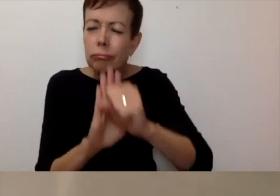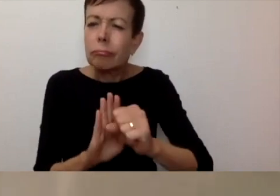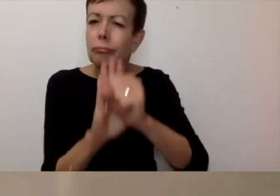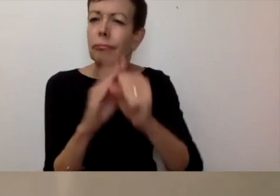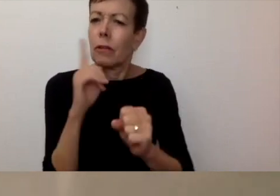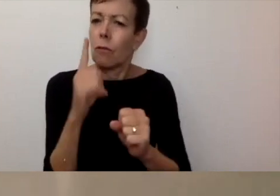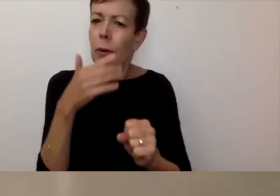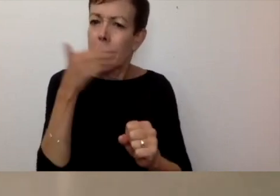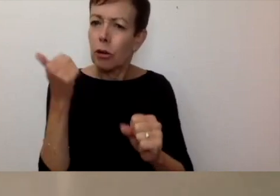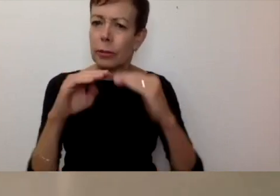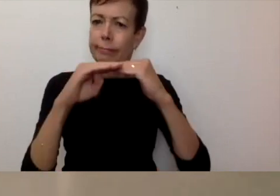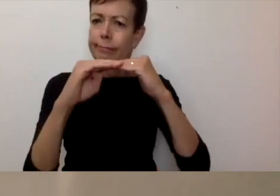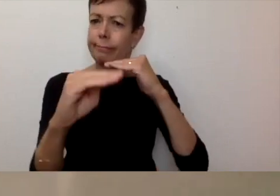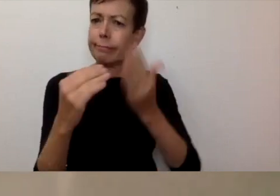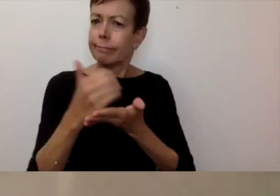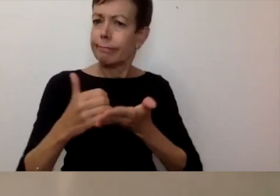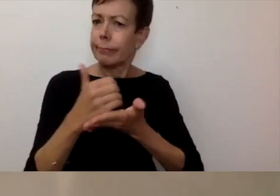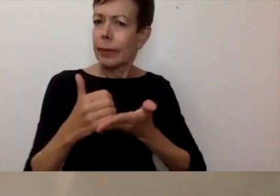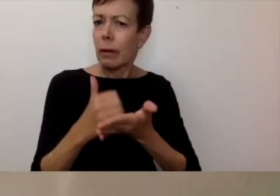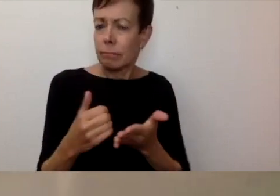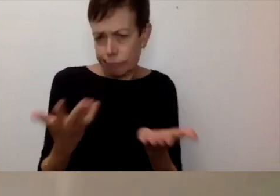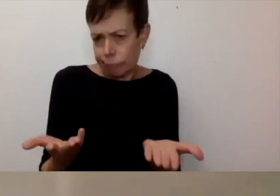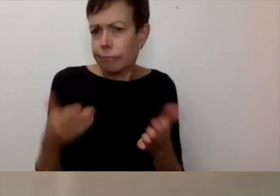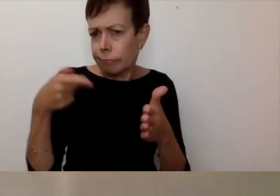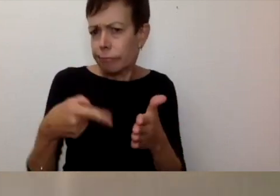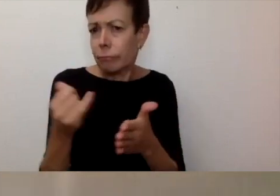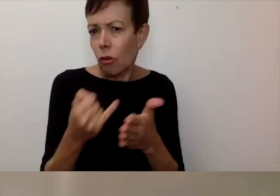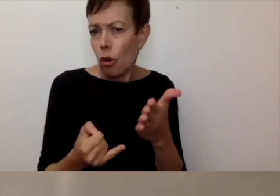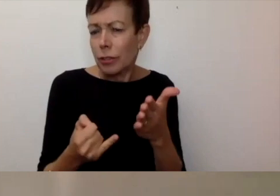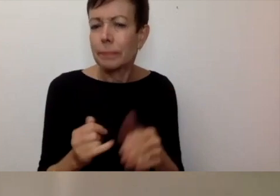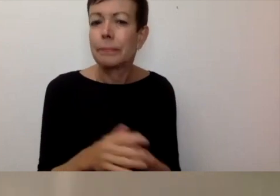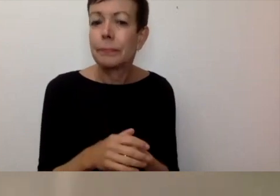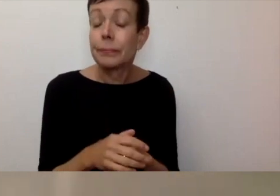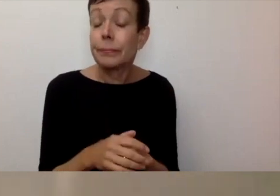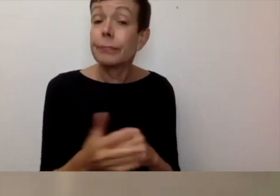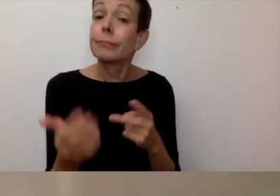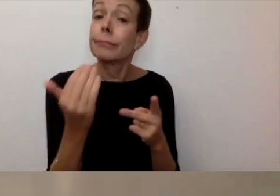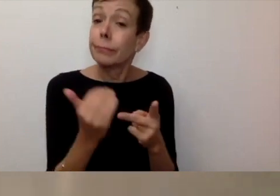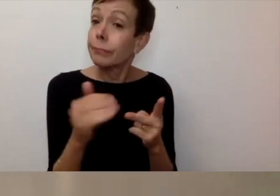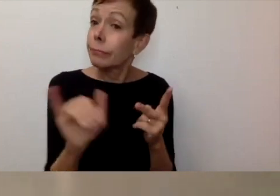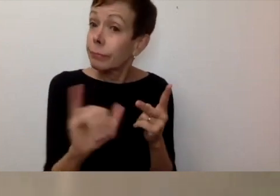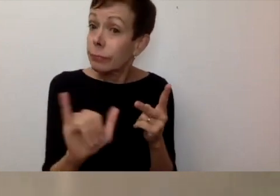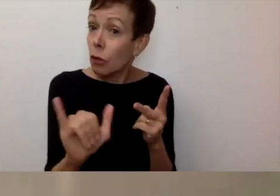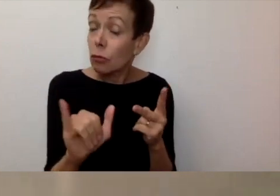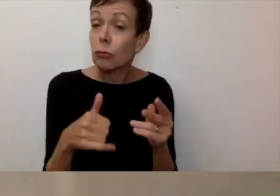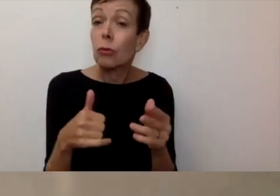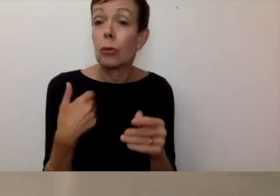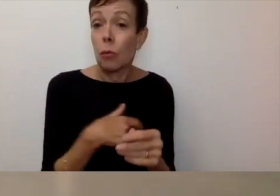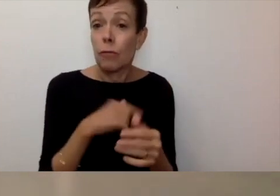payment of artists also we have been dealing with governments uh i'll show you on the next slide the